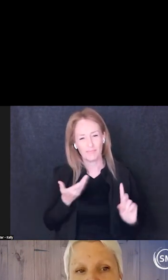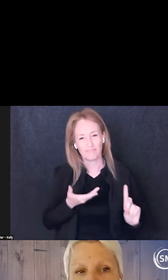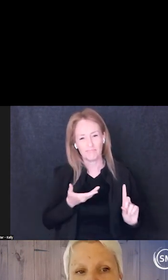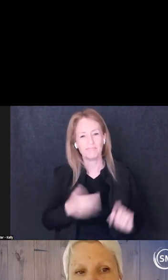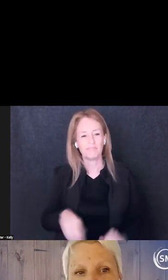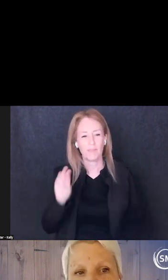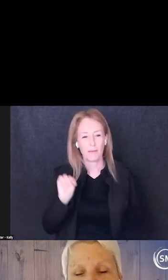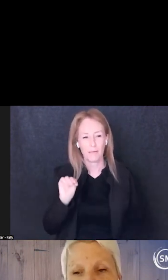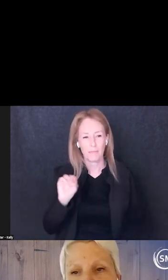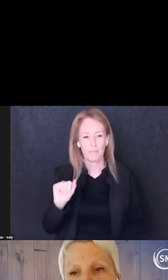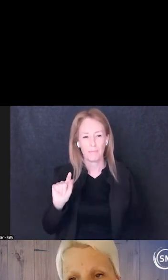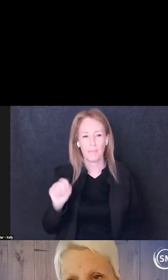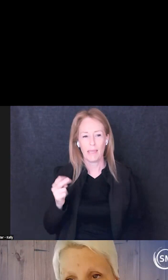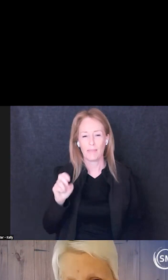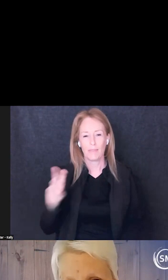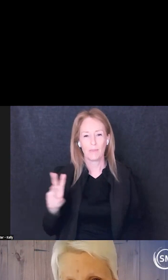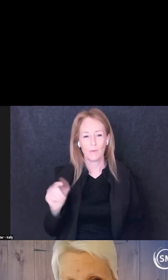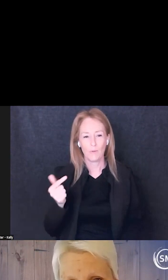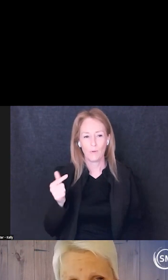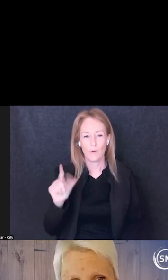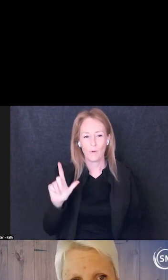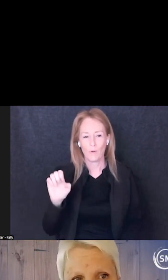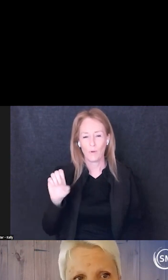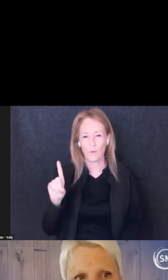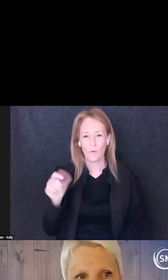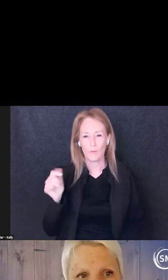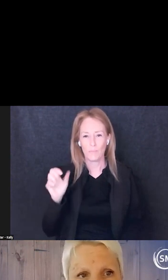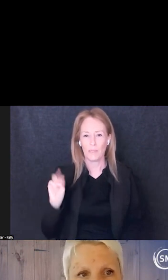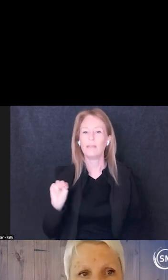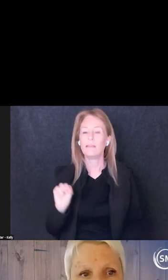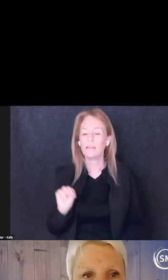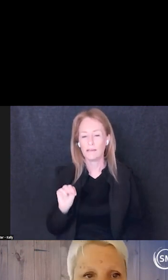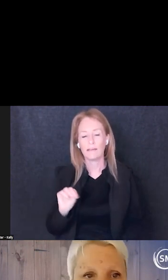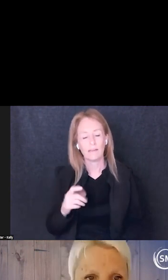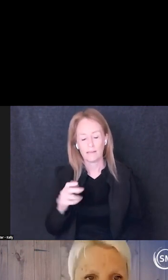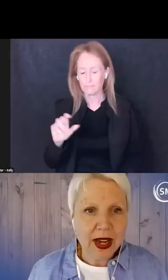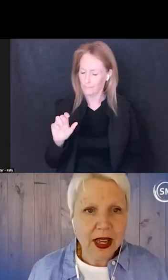JOIN US TODAY. HE WAS A SAMHSA POLICY FELLOW.